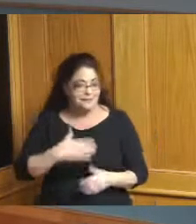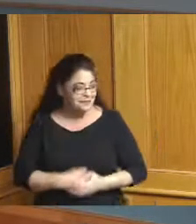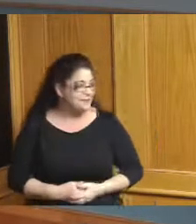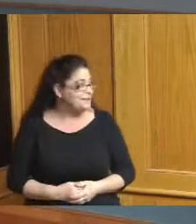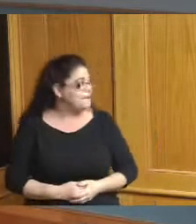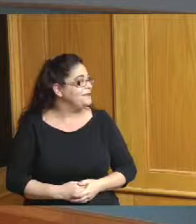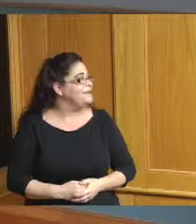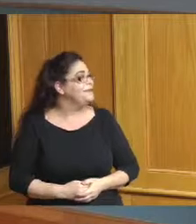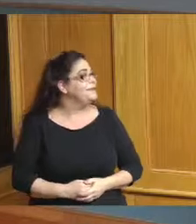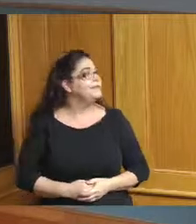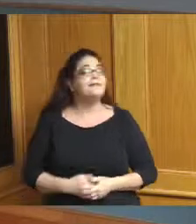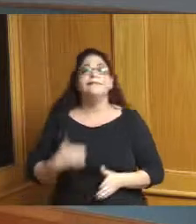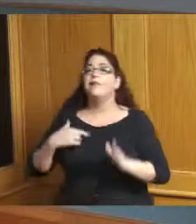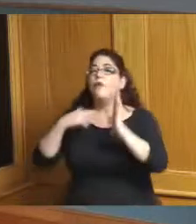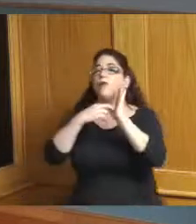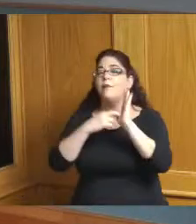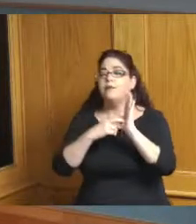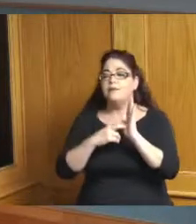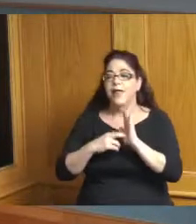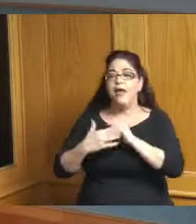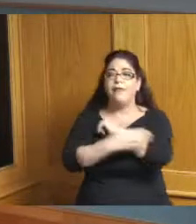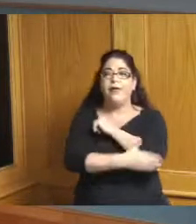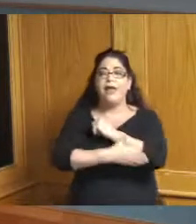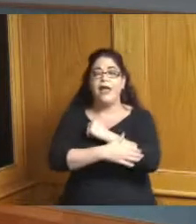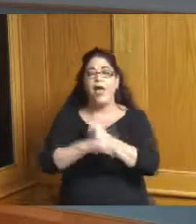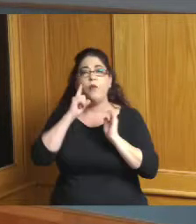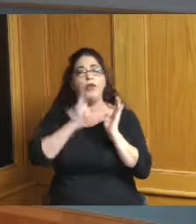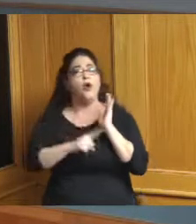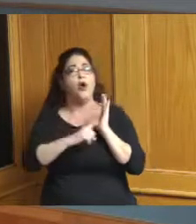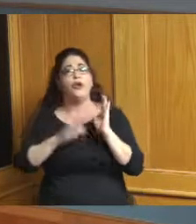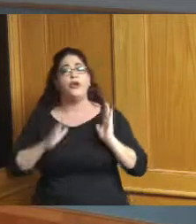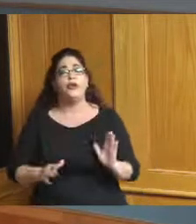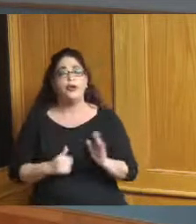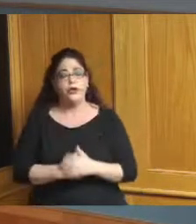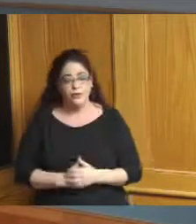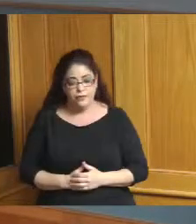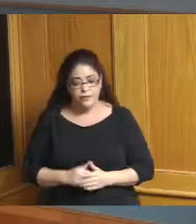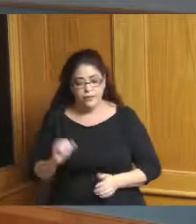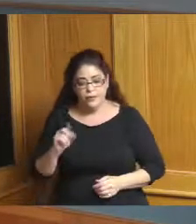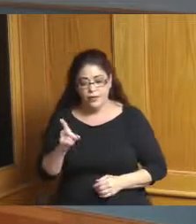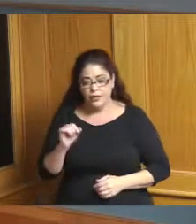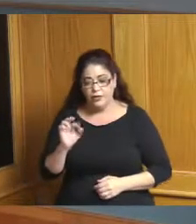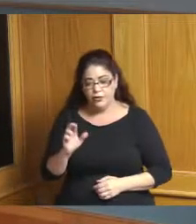i represent the Auditor almost to the Finance Director for the Auditor and has been liaison for